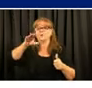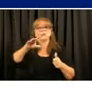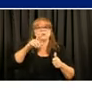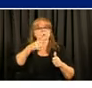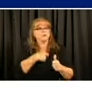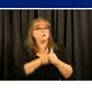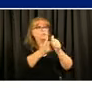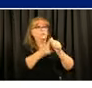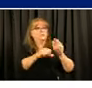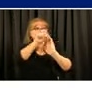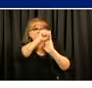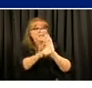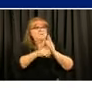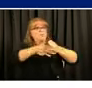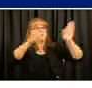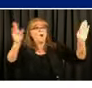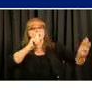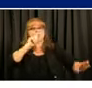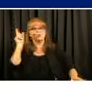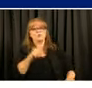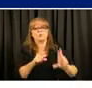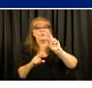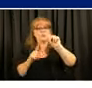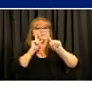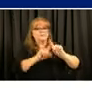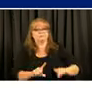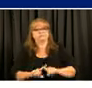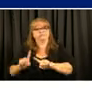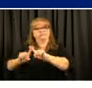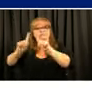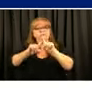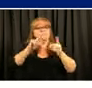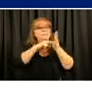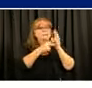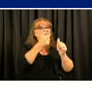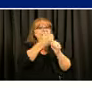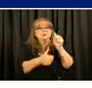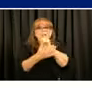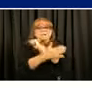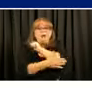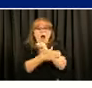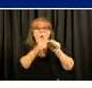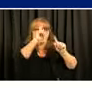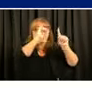are the best ones to balance uh their economic needs with the measures they need to undertake